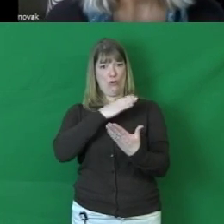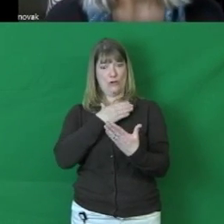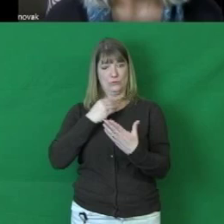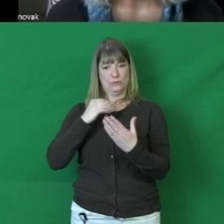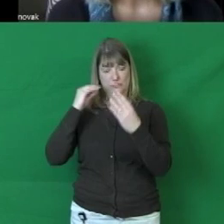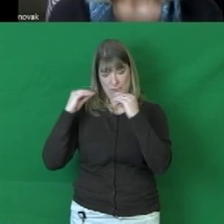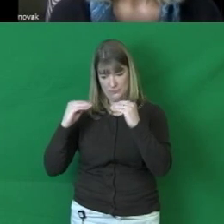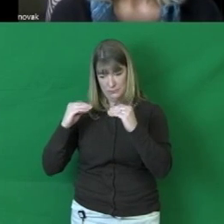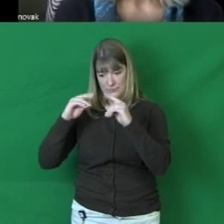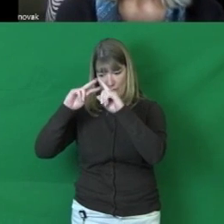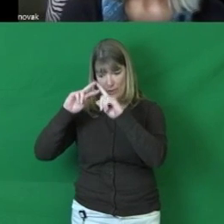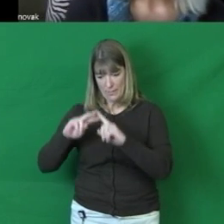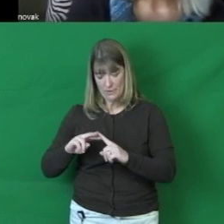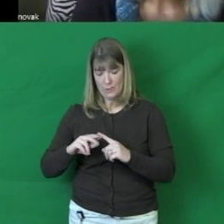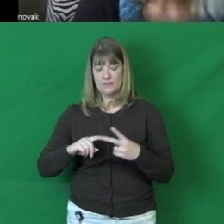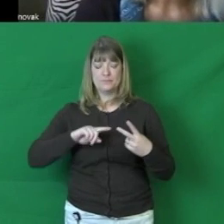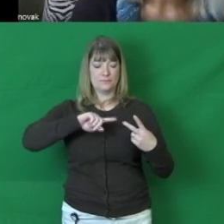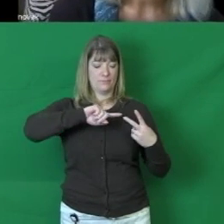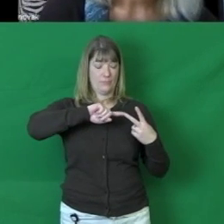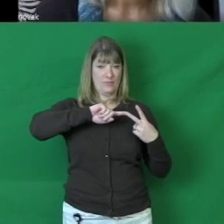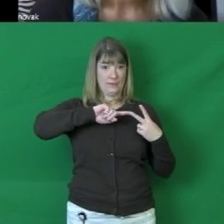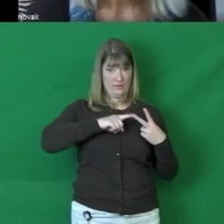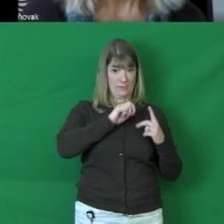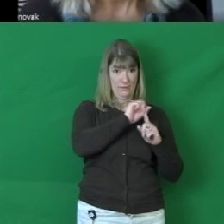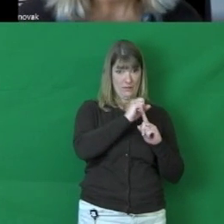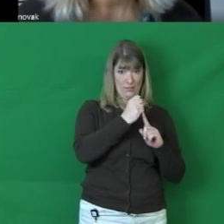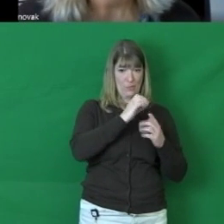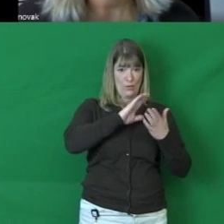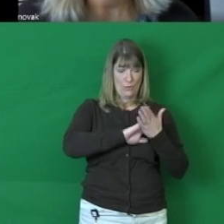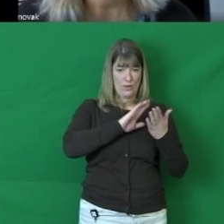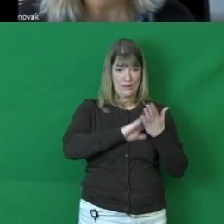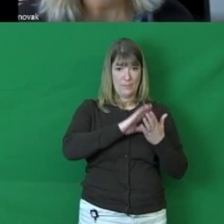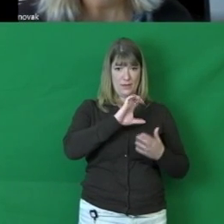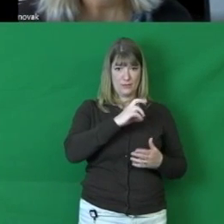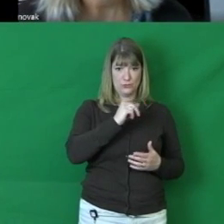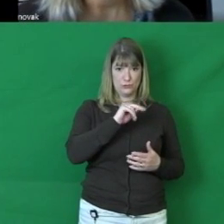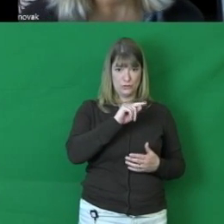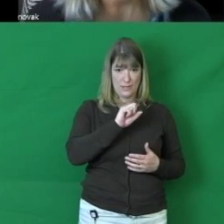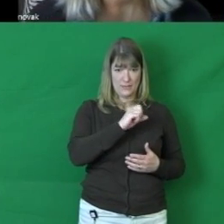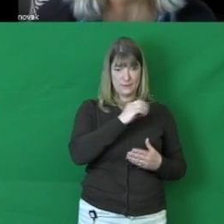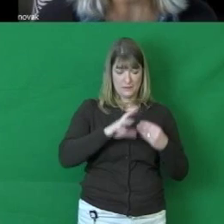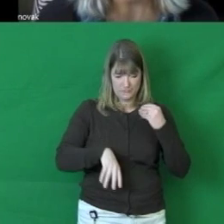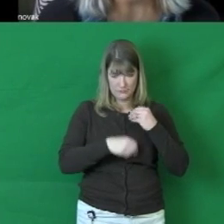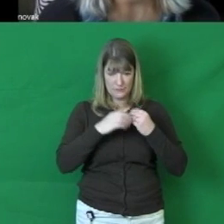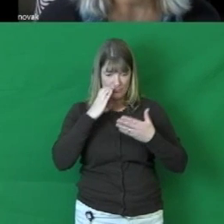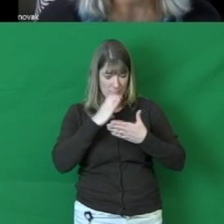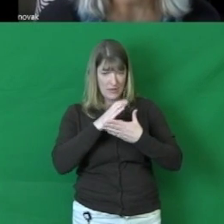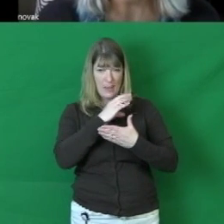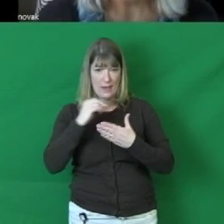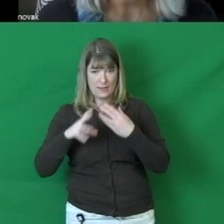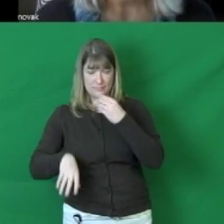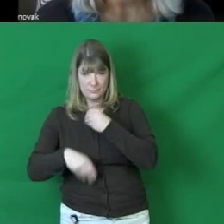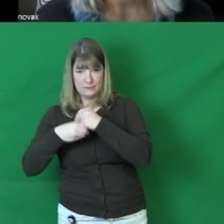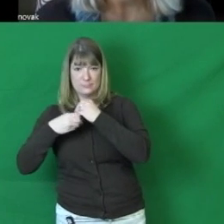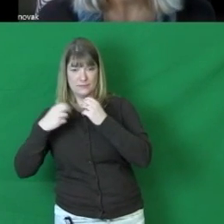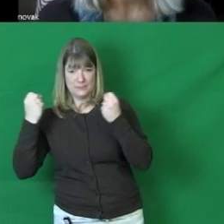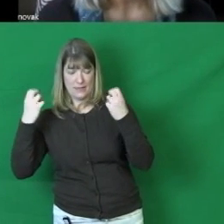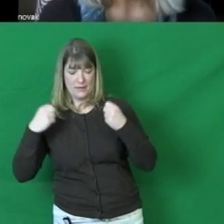vocabulary. In my second condition, I used rhythmic chant paired with visual aids and sign language.